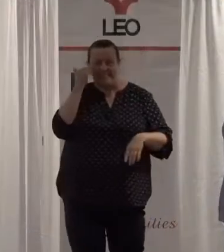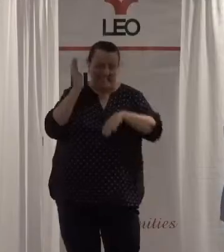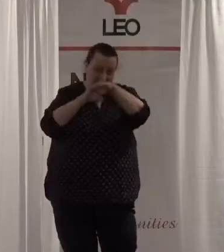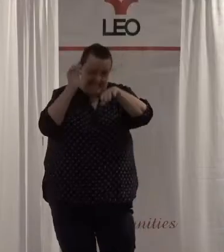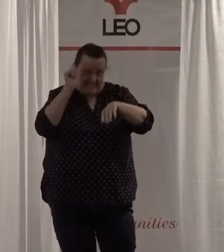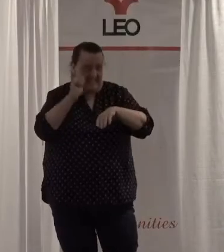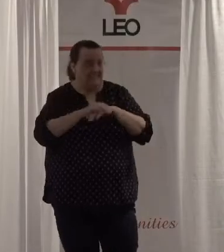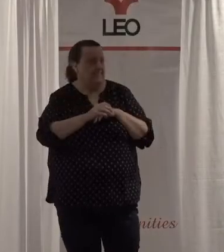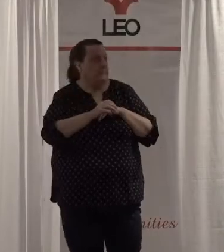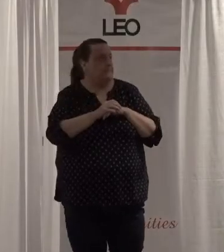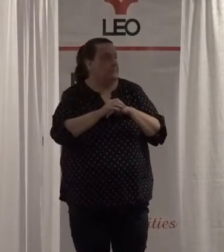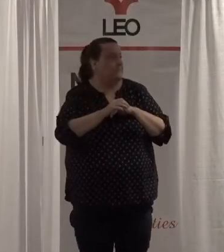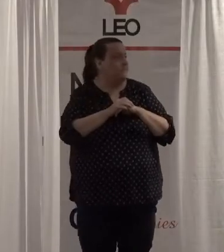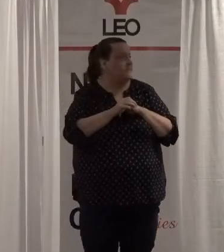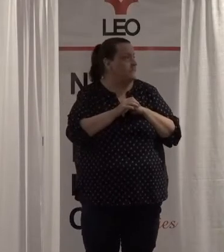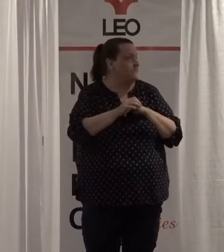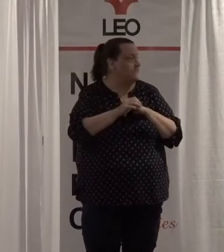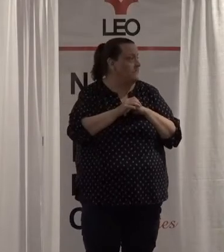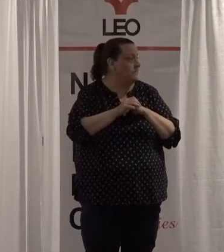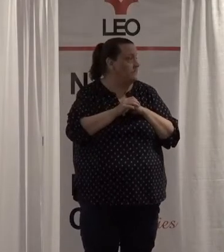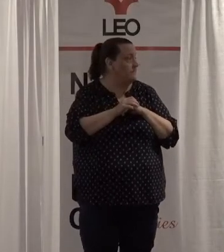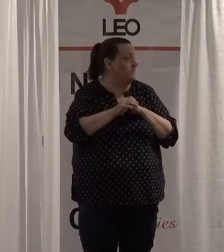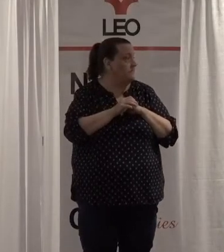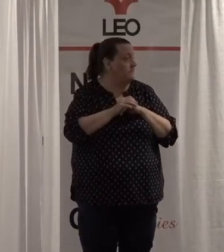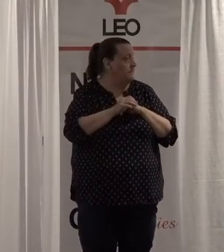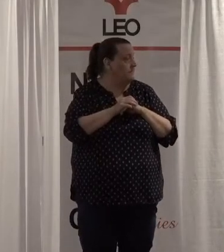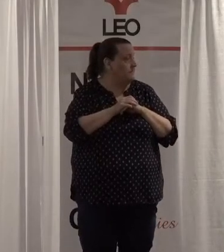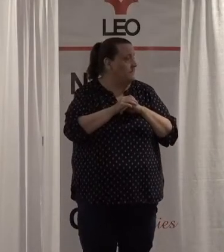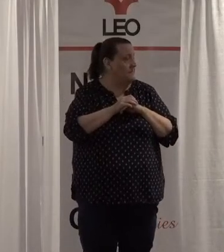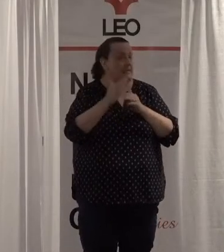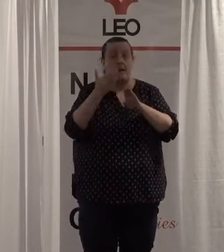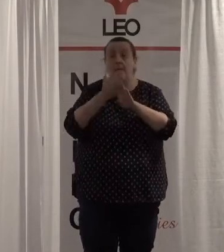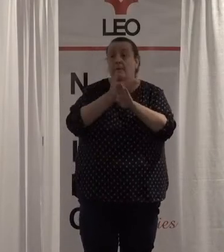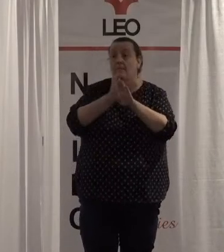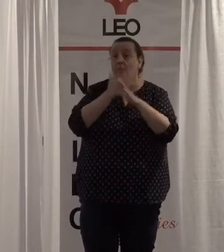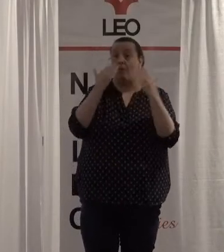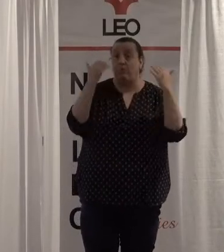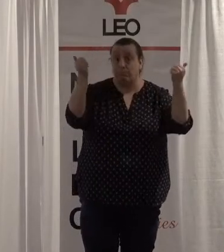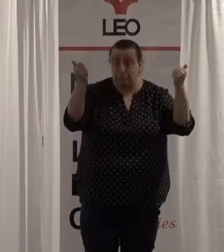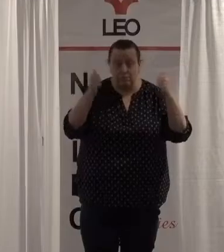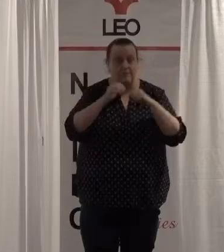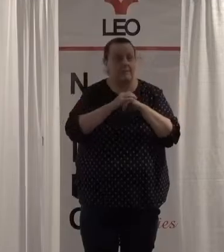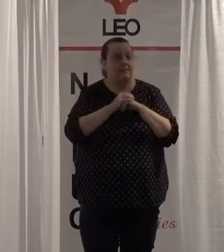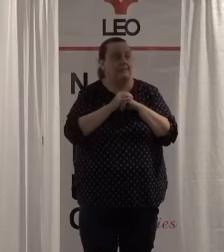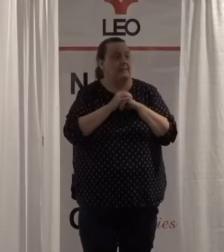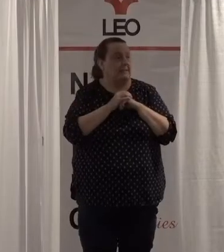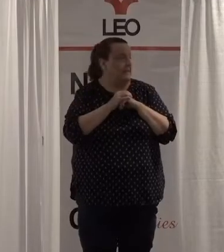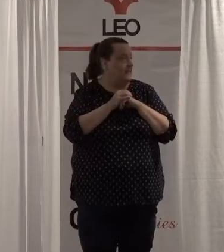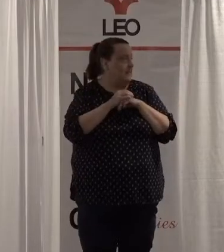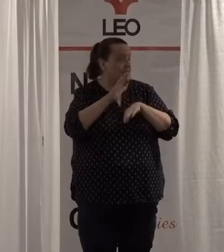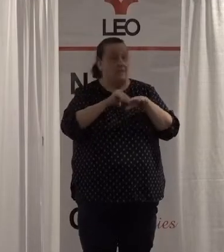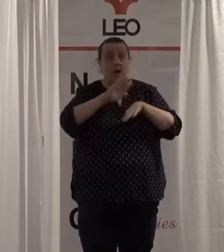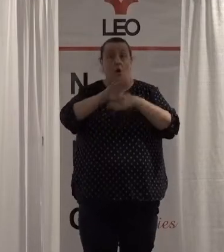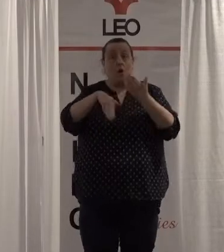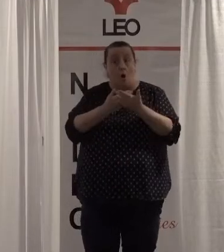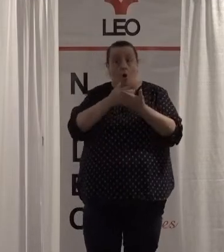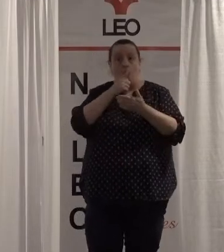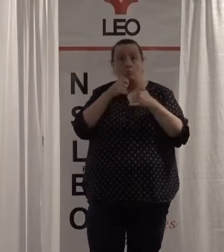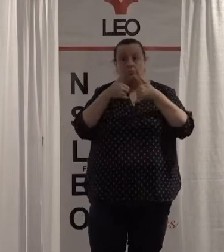BEFORE EVERYONE TAKES OFF, I WOULD LIKE TO INVITE ALL OF THE RECIPIENTS